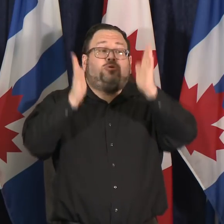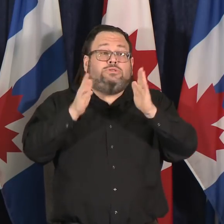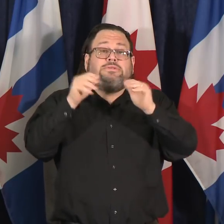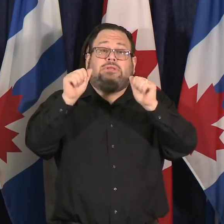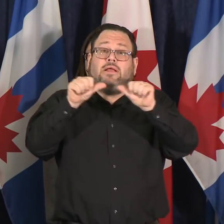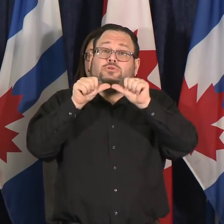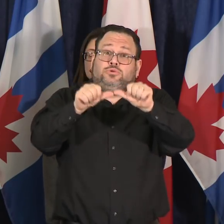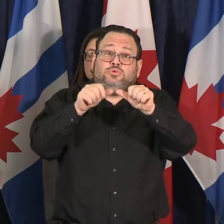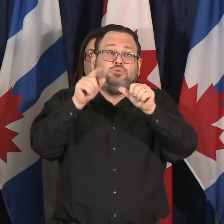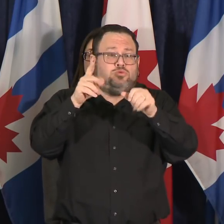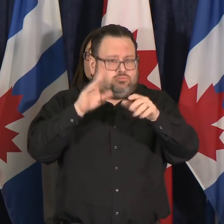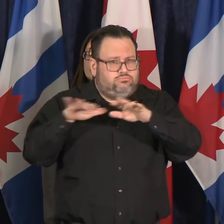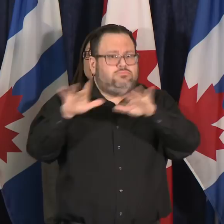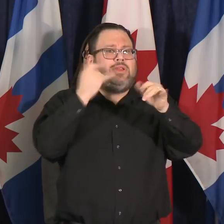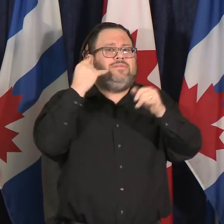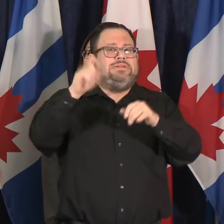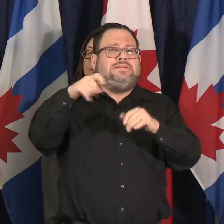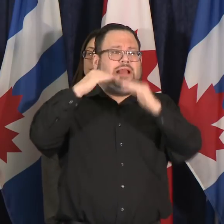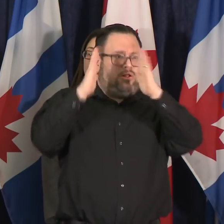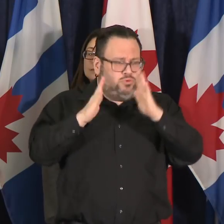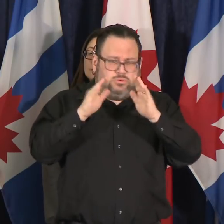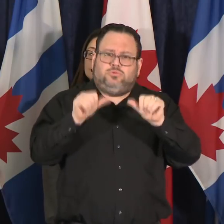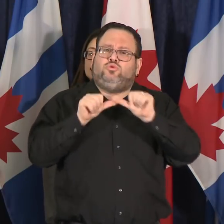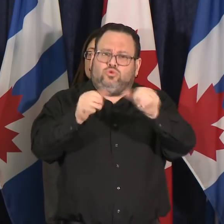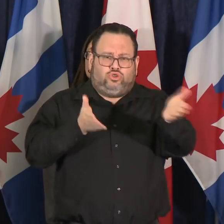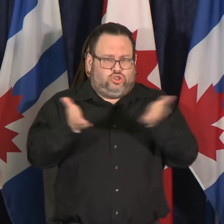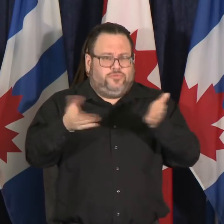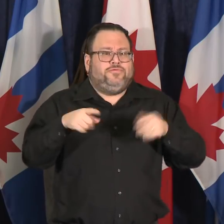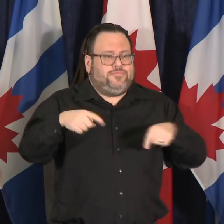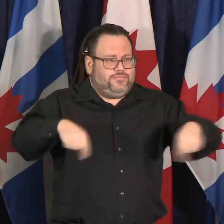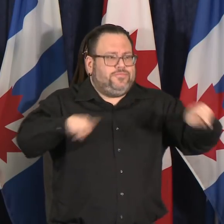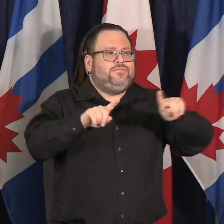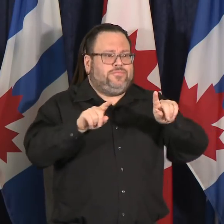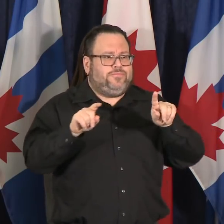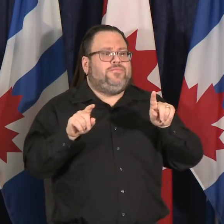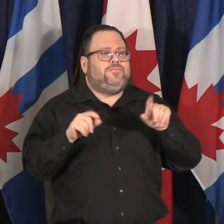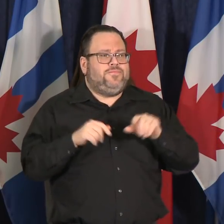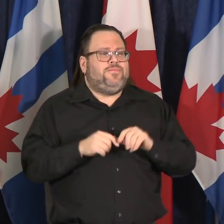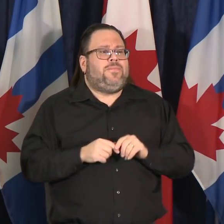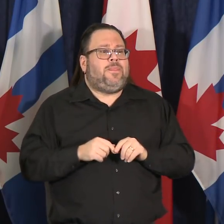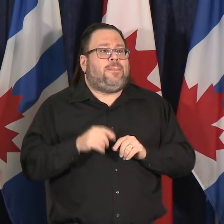service office and service counters are closed Provincial Offences courts are